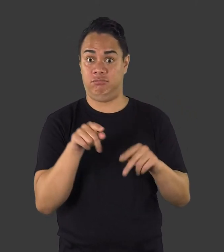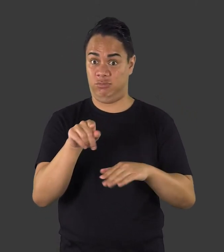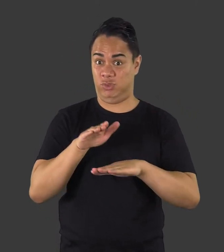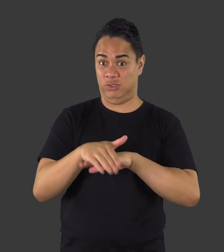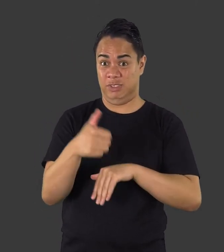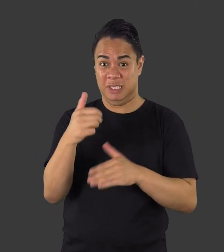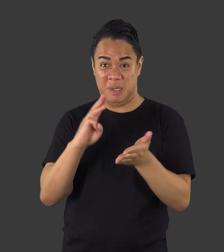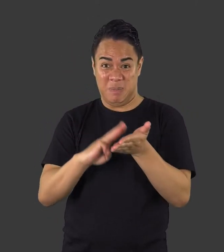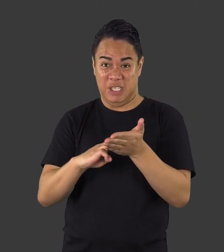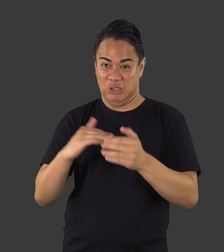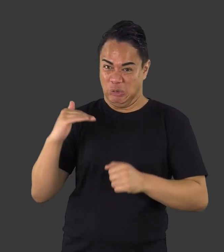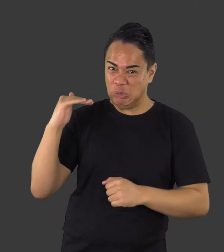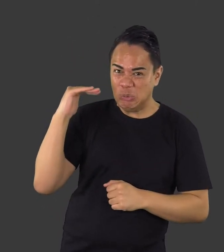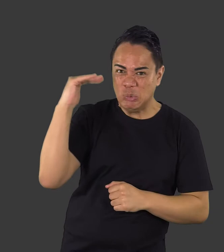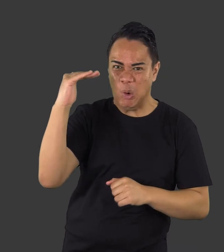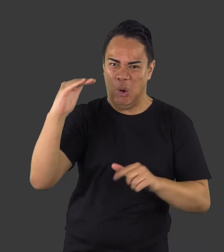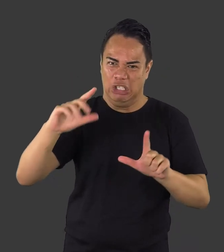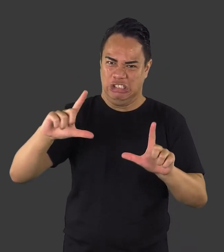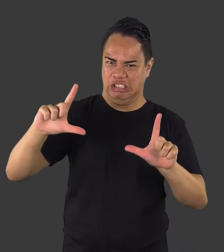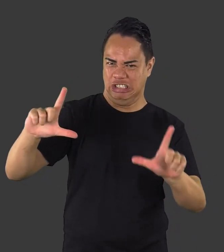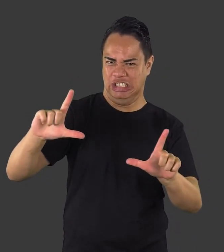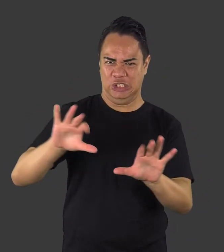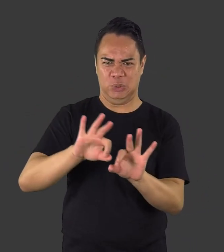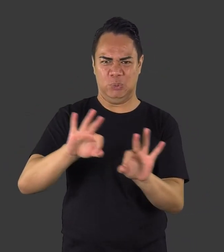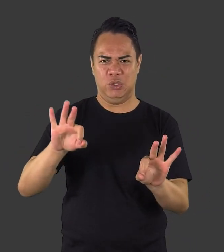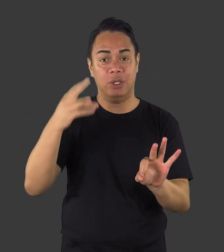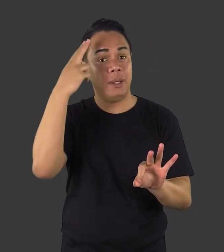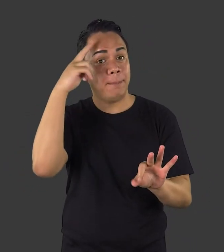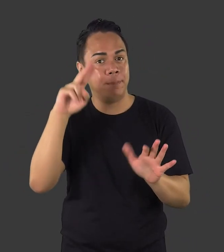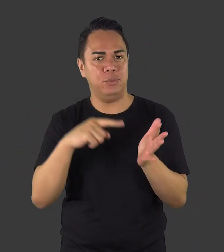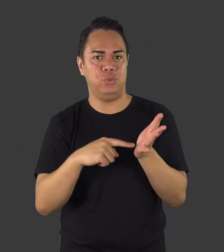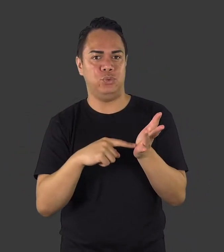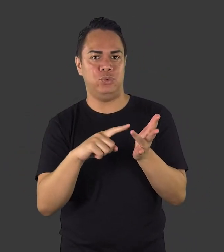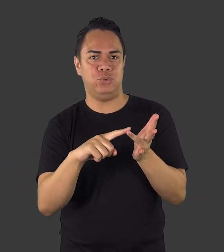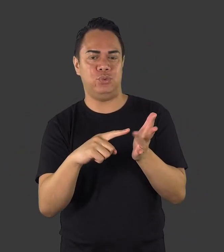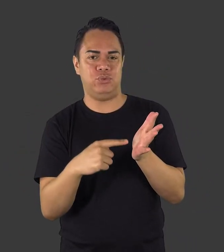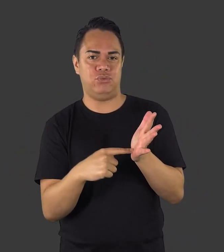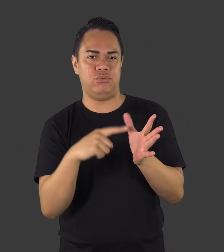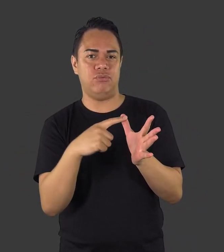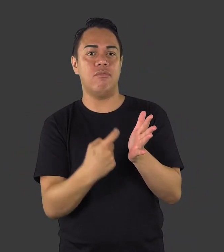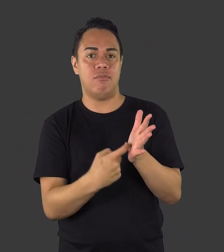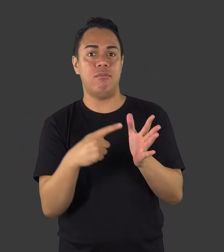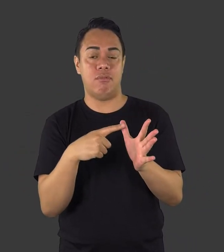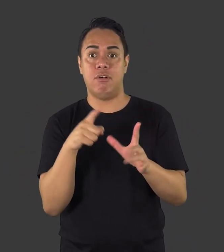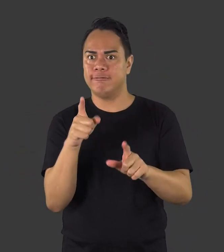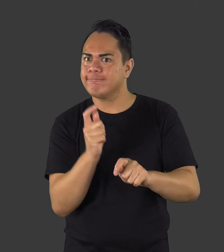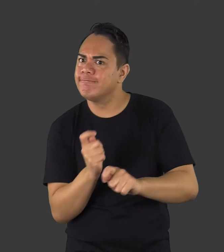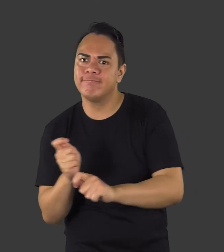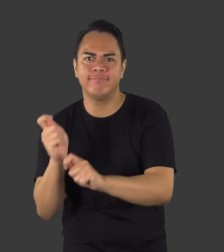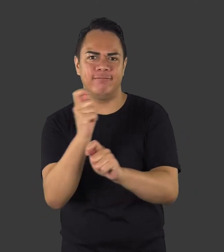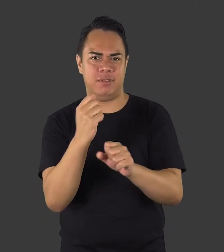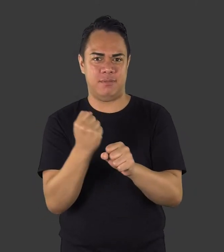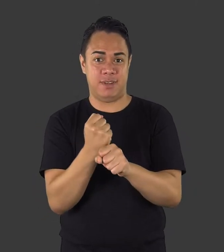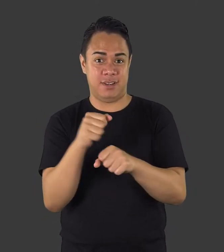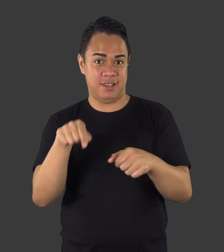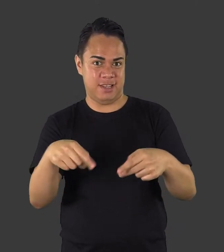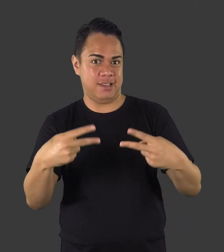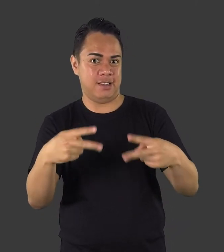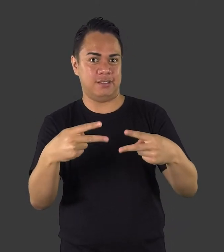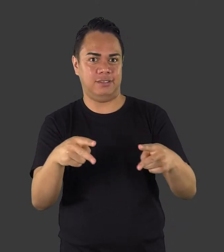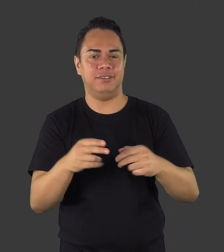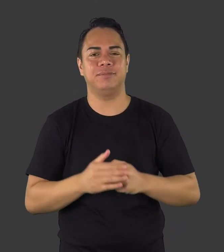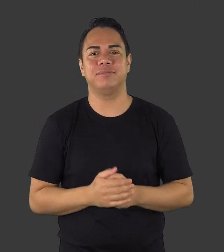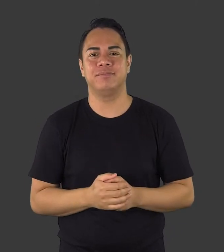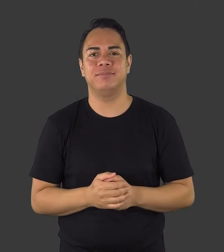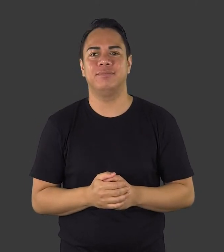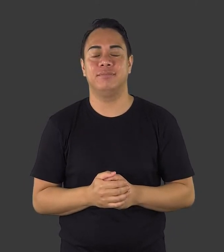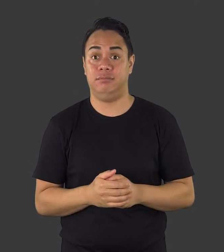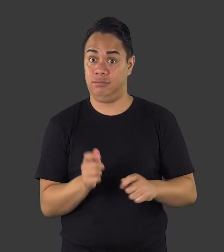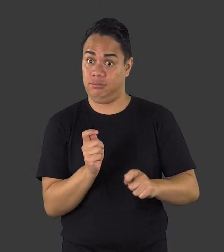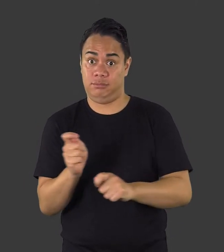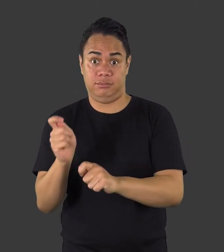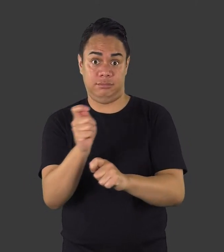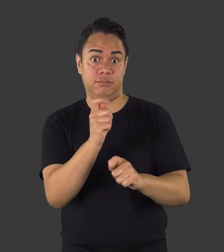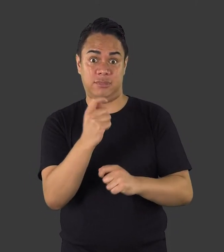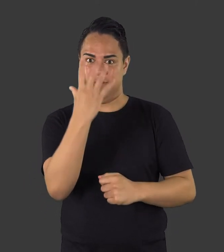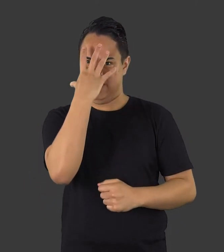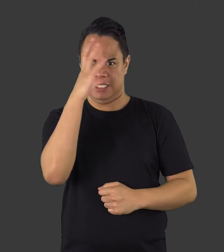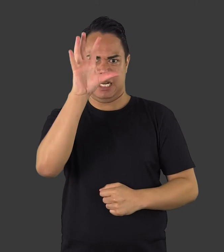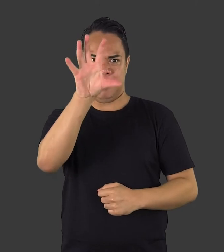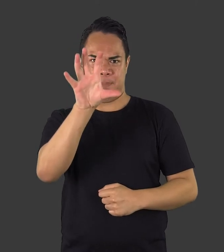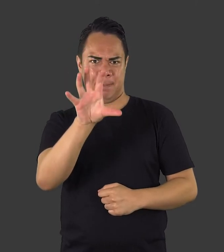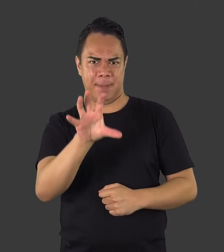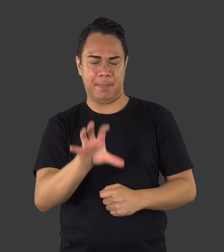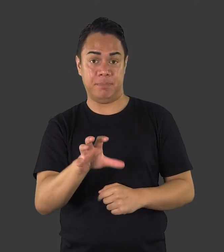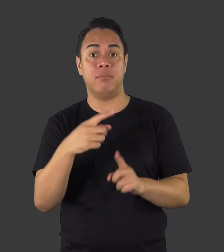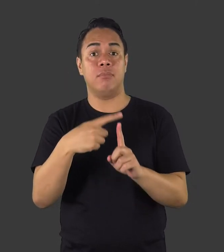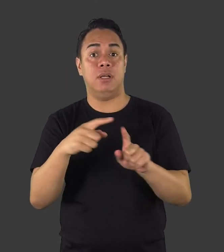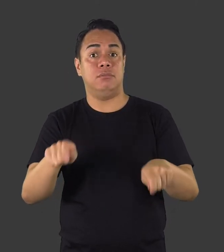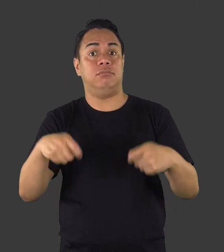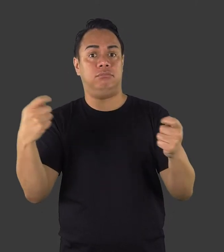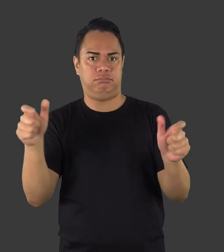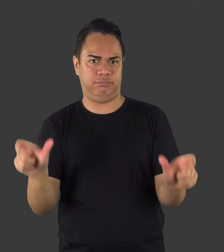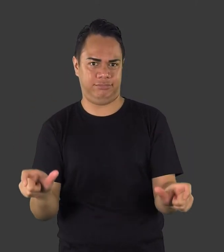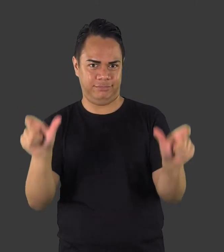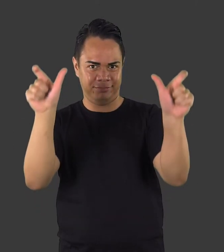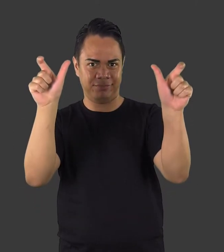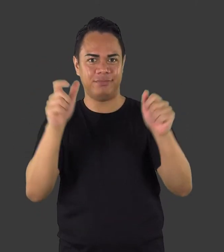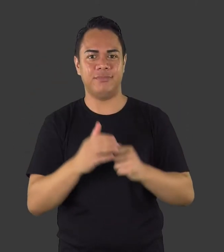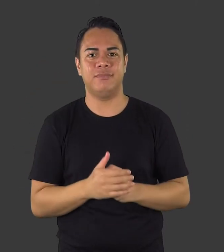This waharoa is over 6 metres tall – and carved from one slab of tōtara wood, with side panels.